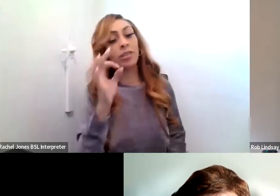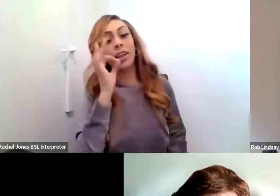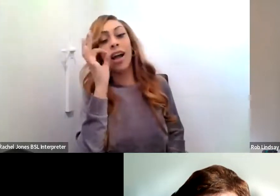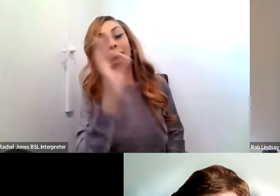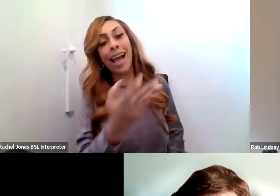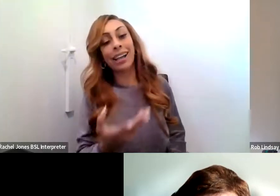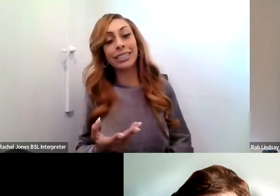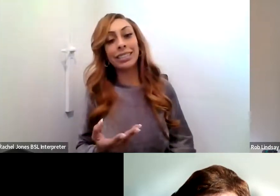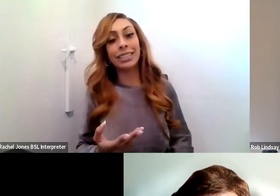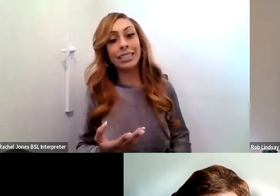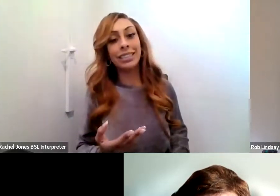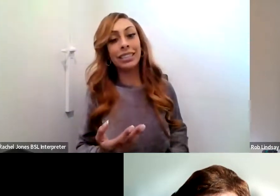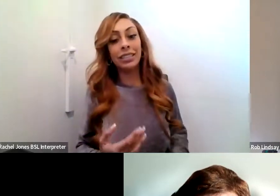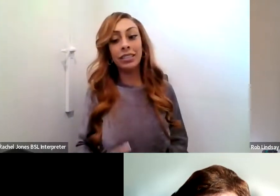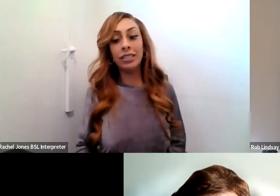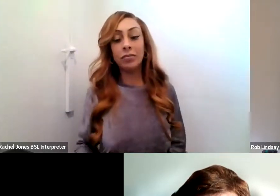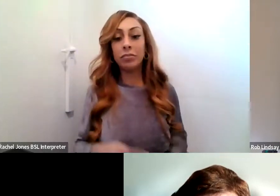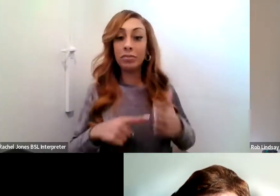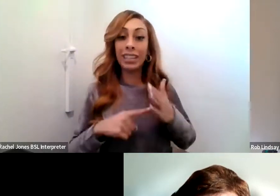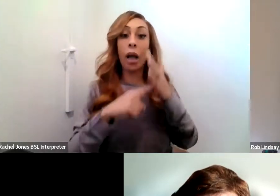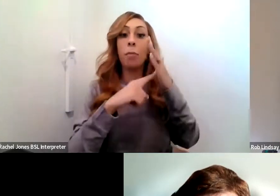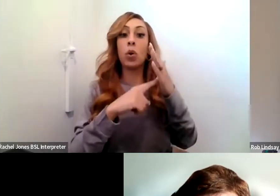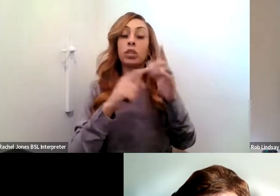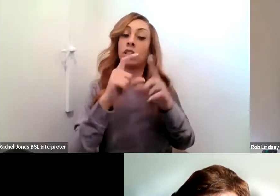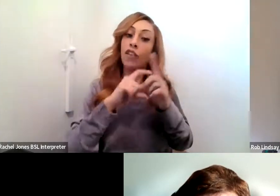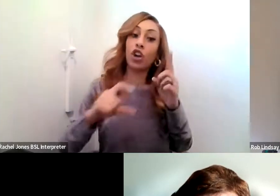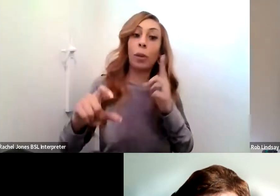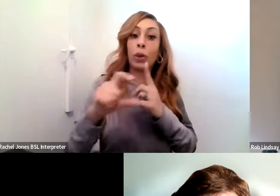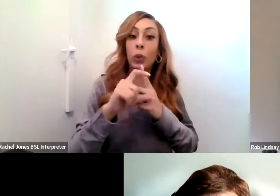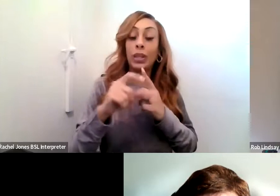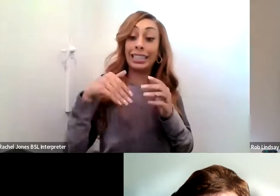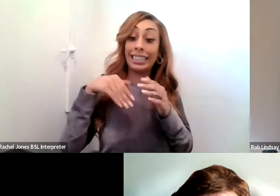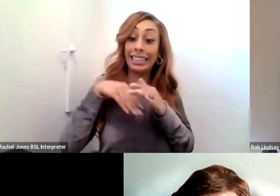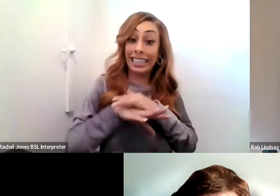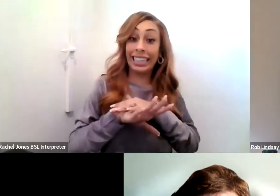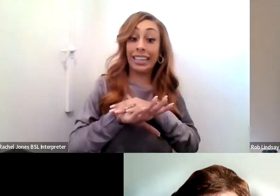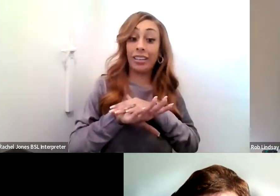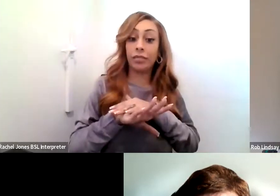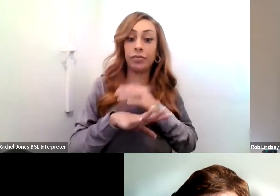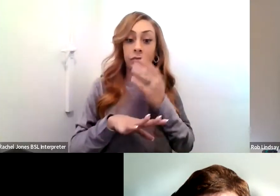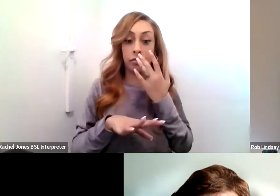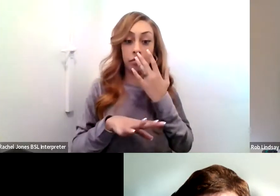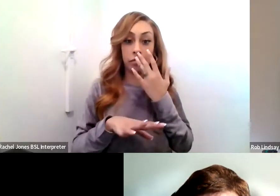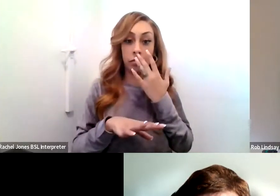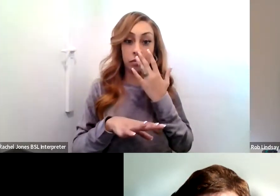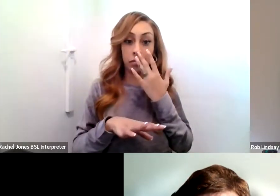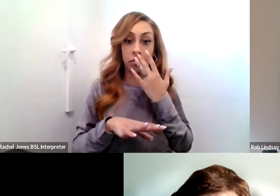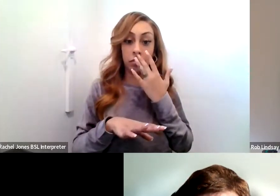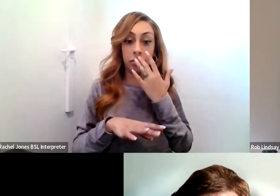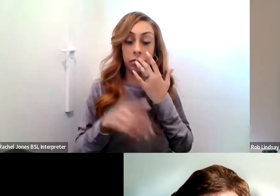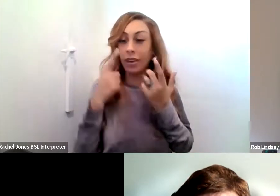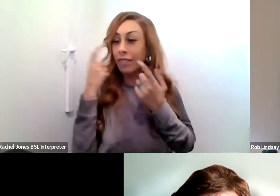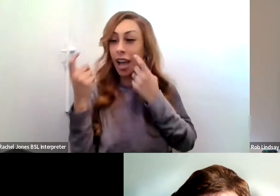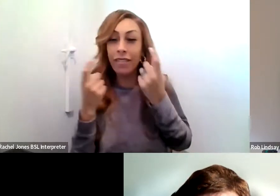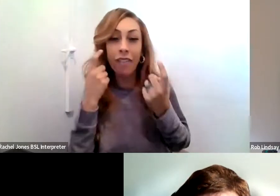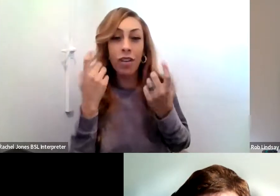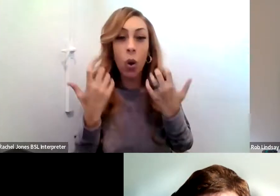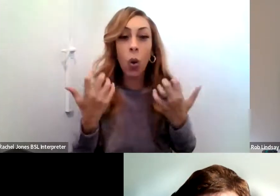about the importance of community in finding audiences for digital work,